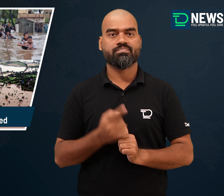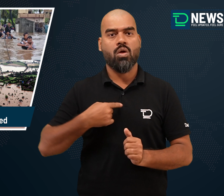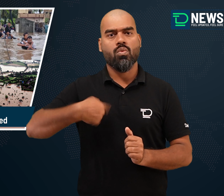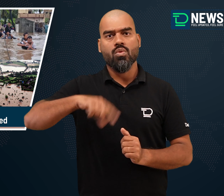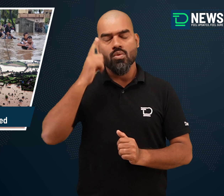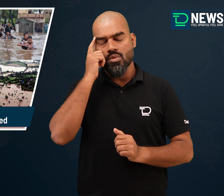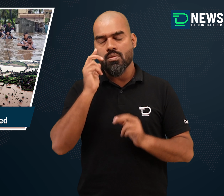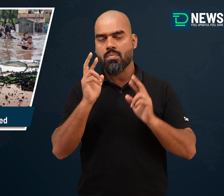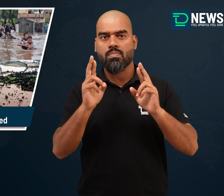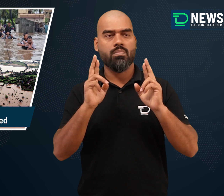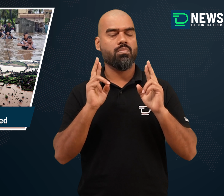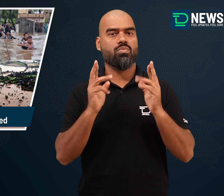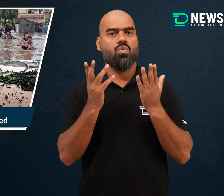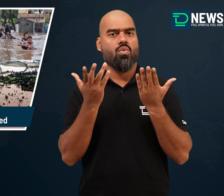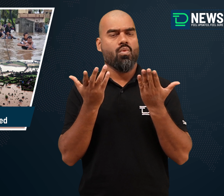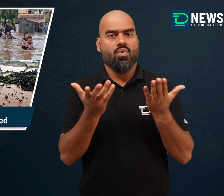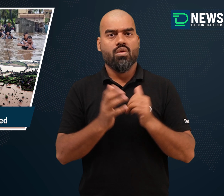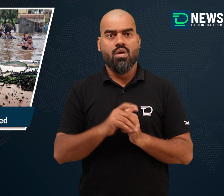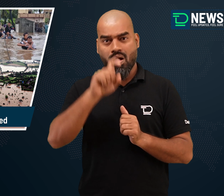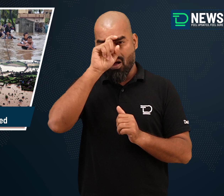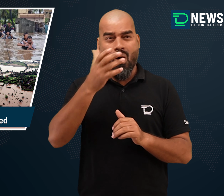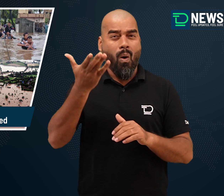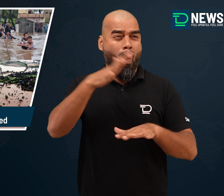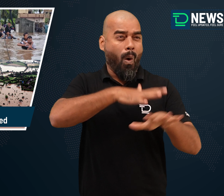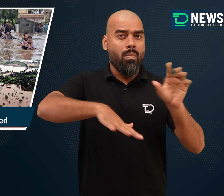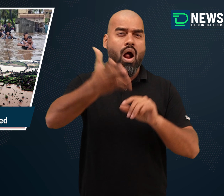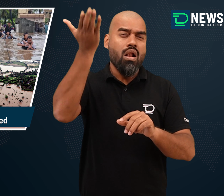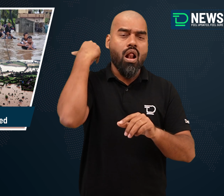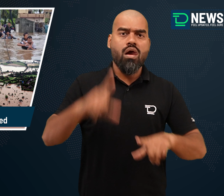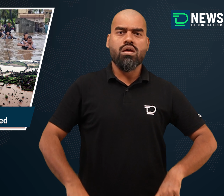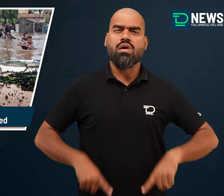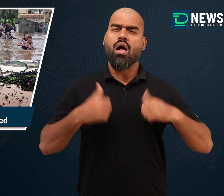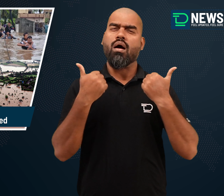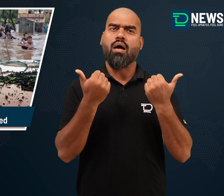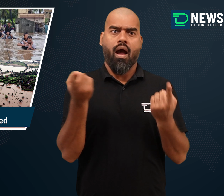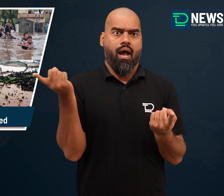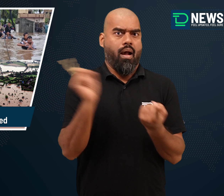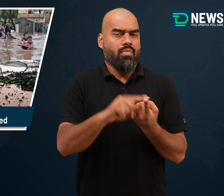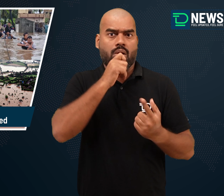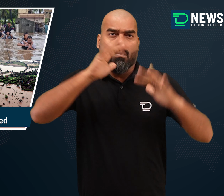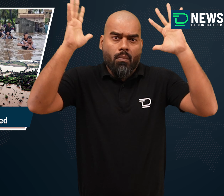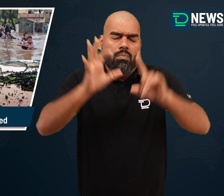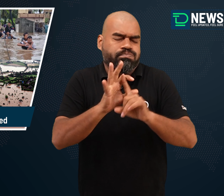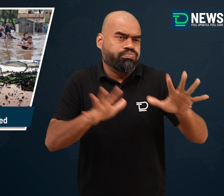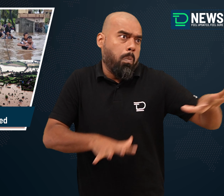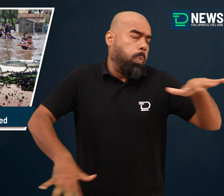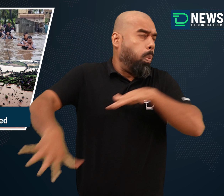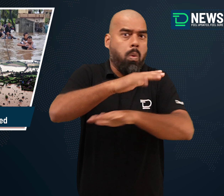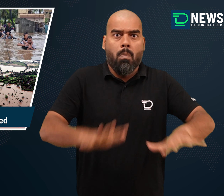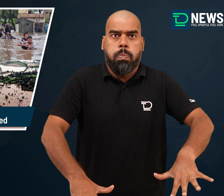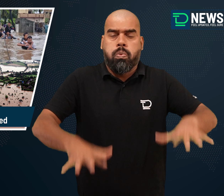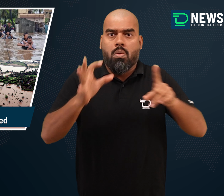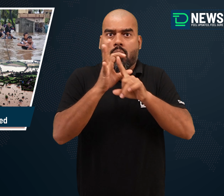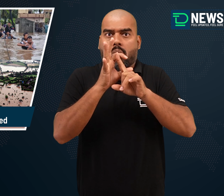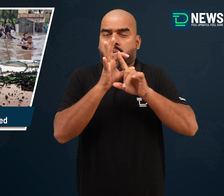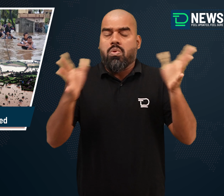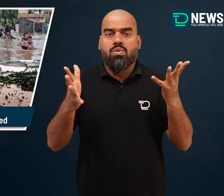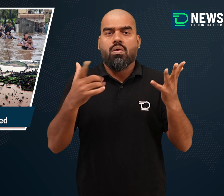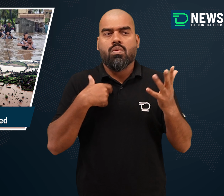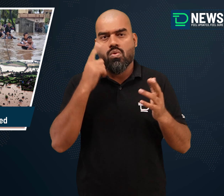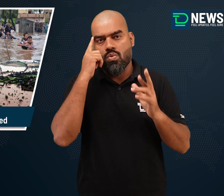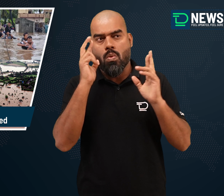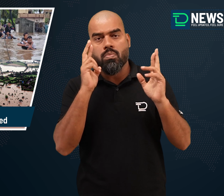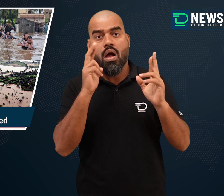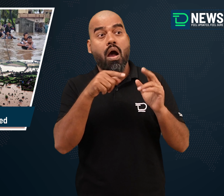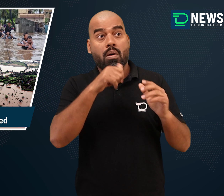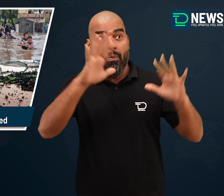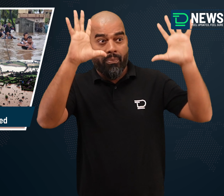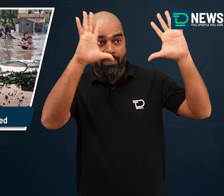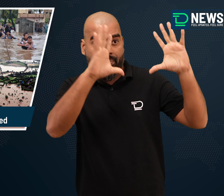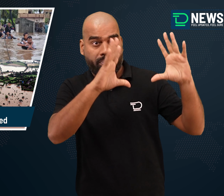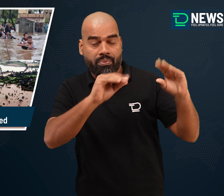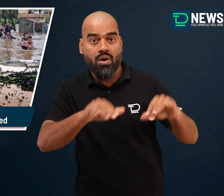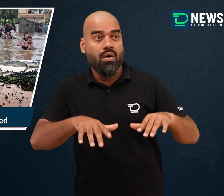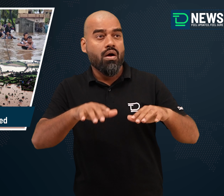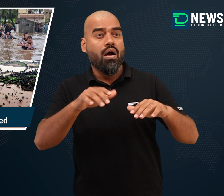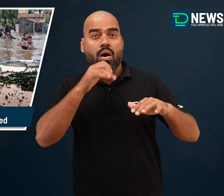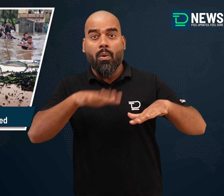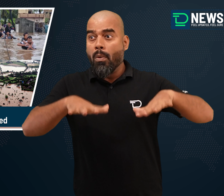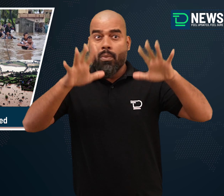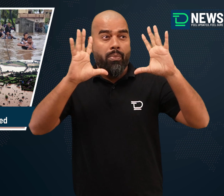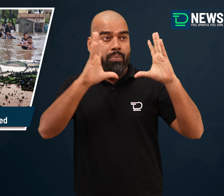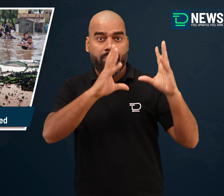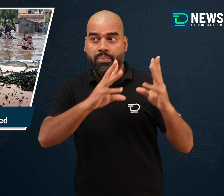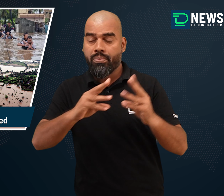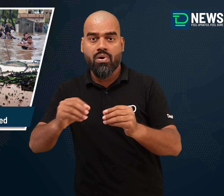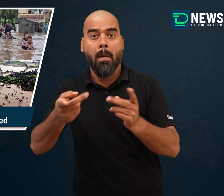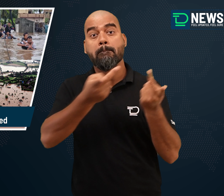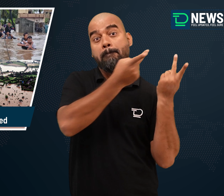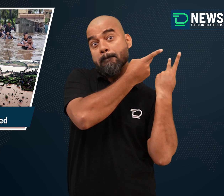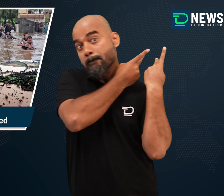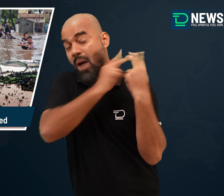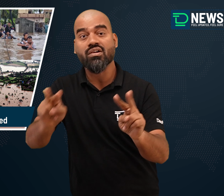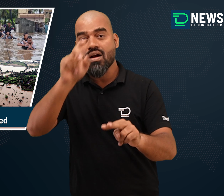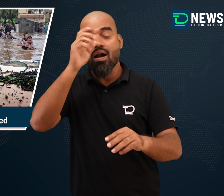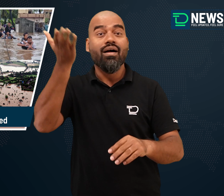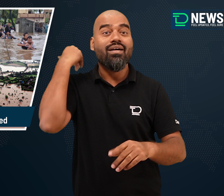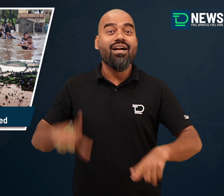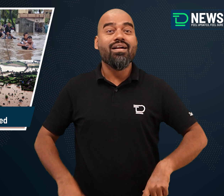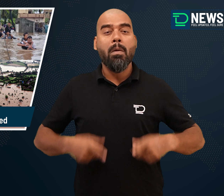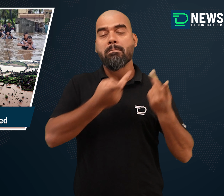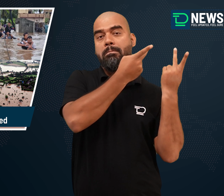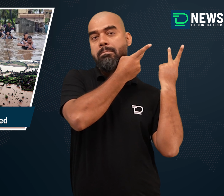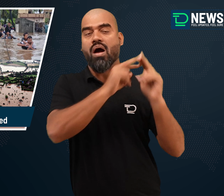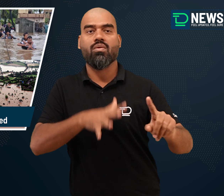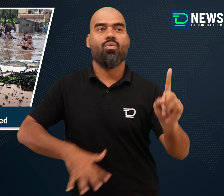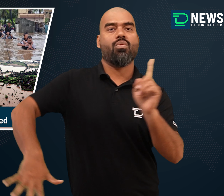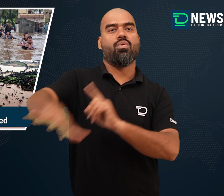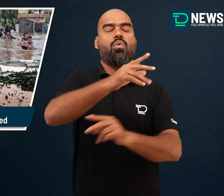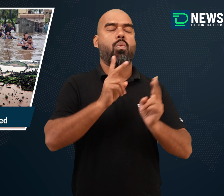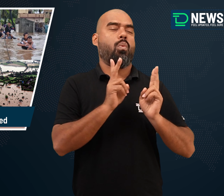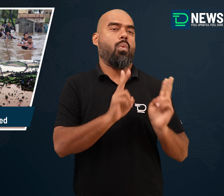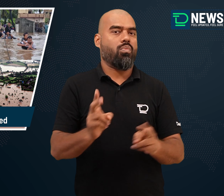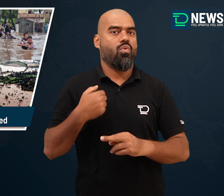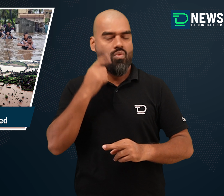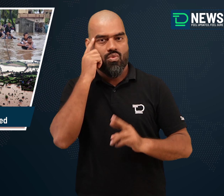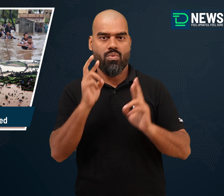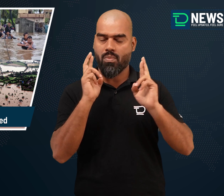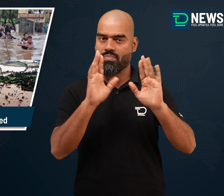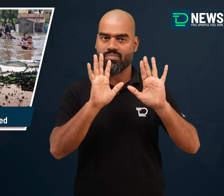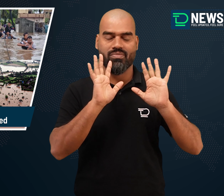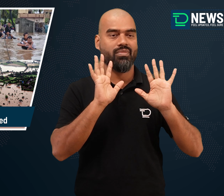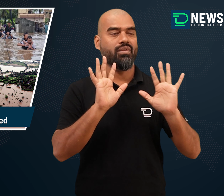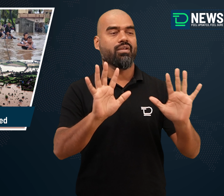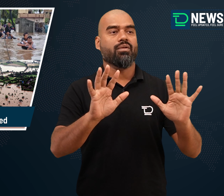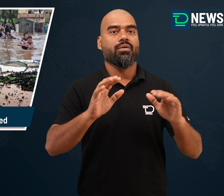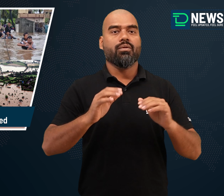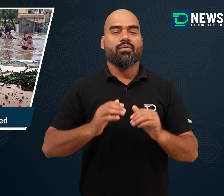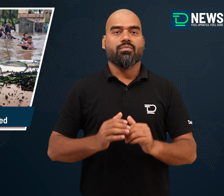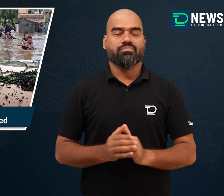Let’s hope that Gujarat soon gets back to their normal life from this natural disaster.